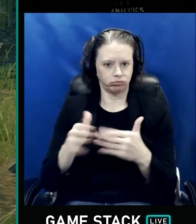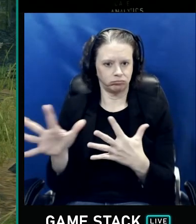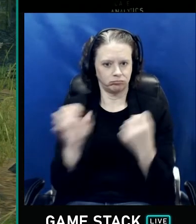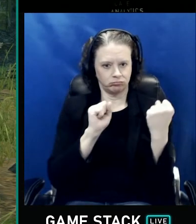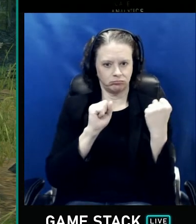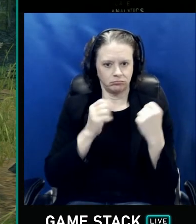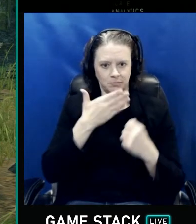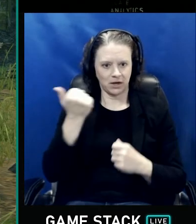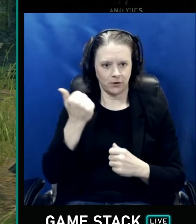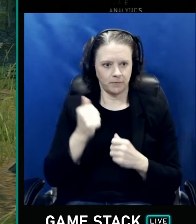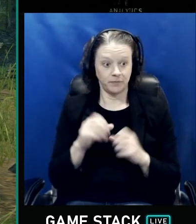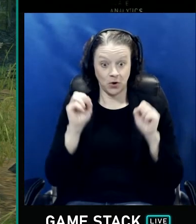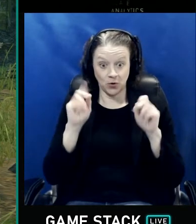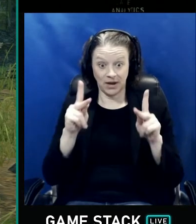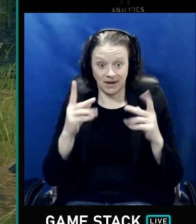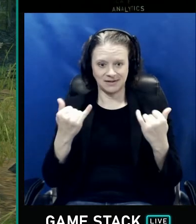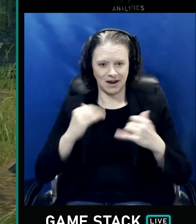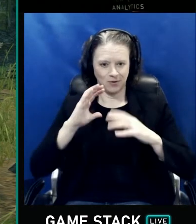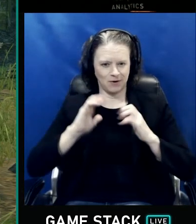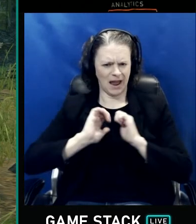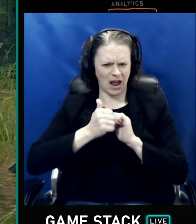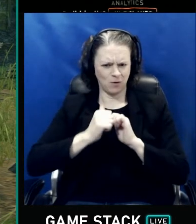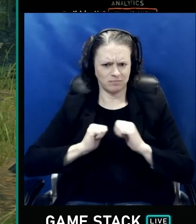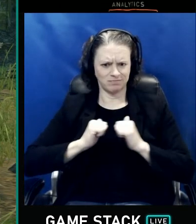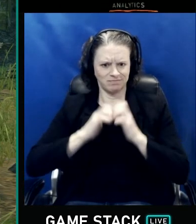Okay. Getting set up. I'm going to show you how to get set up real quick.